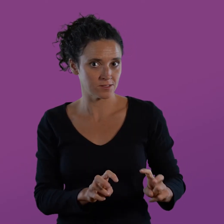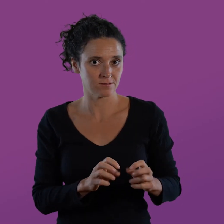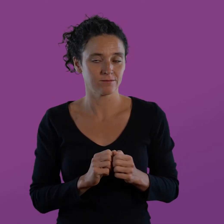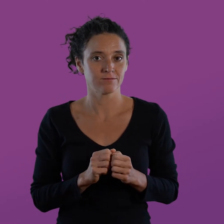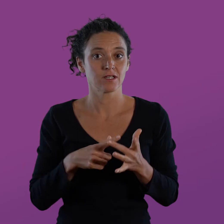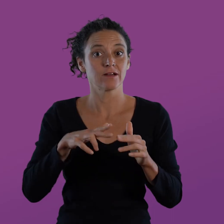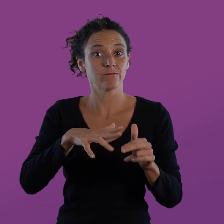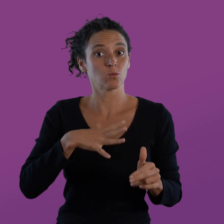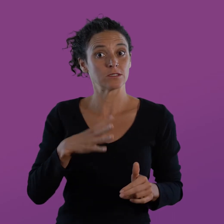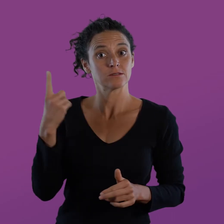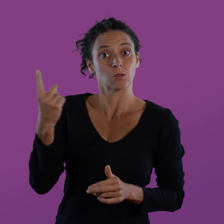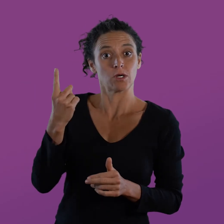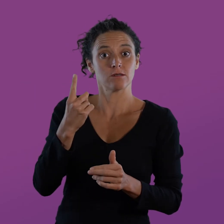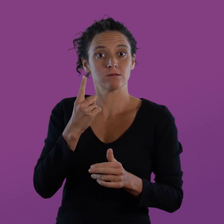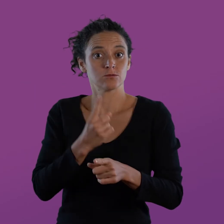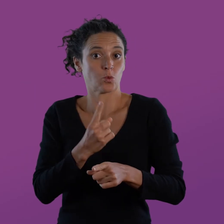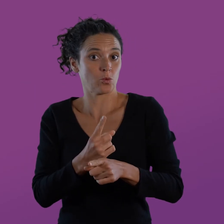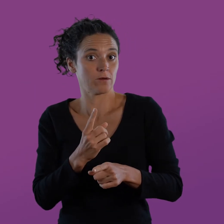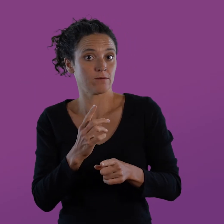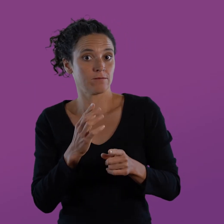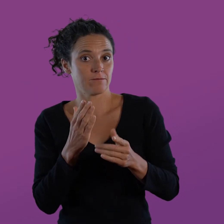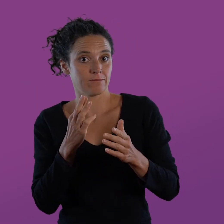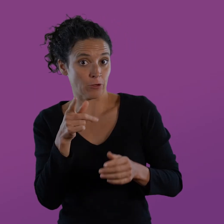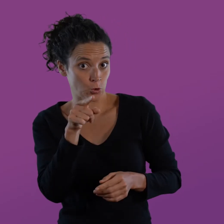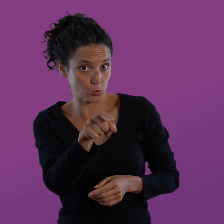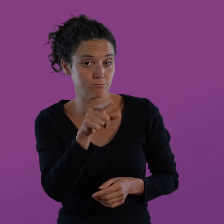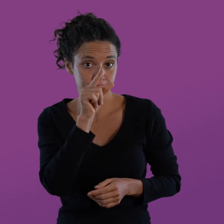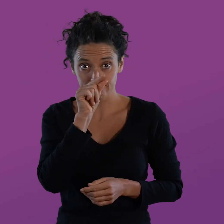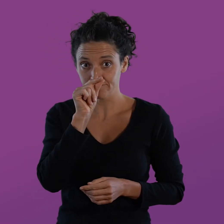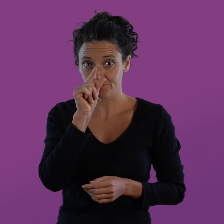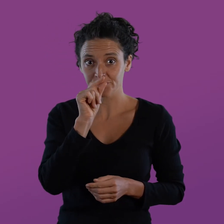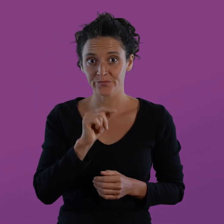People may also choose to have someone to speak on their behalf.